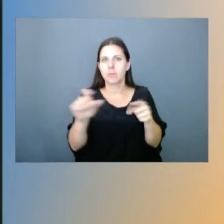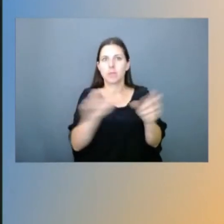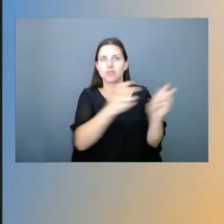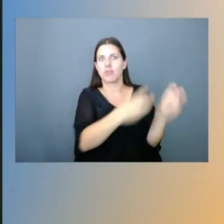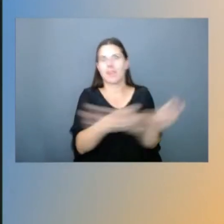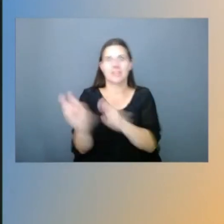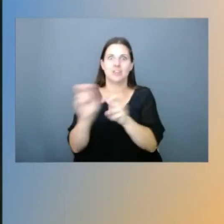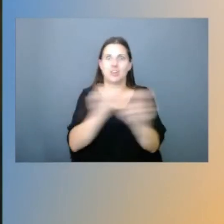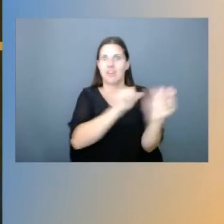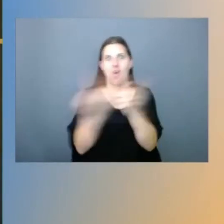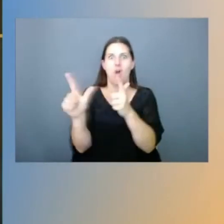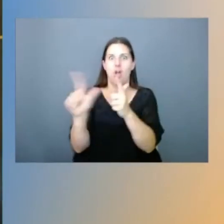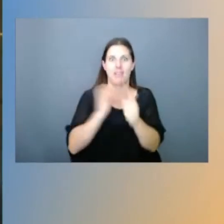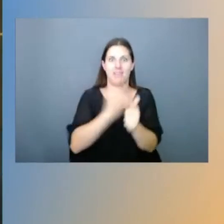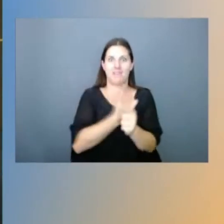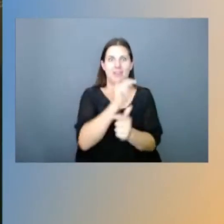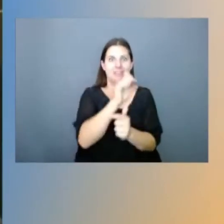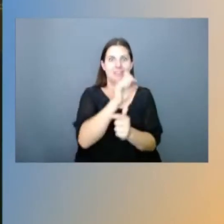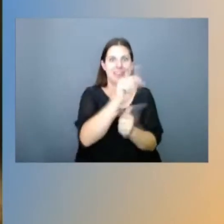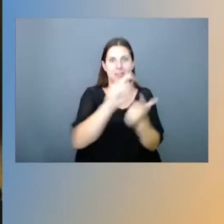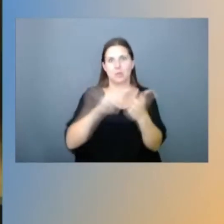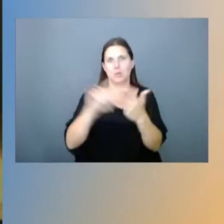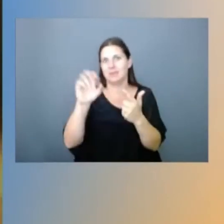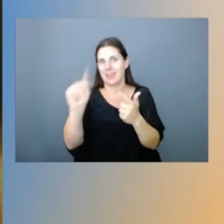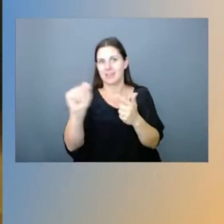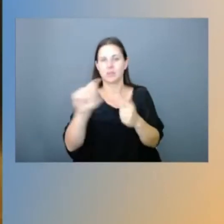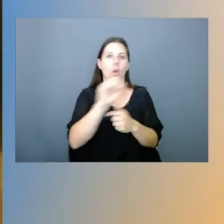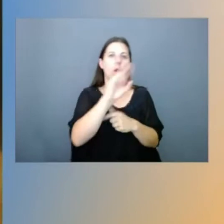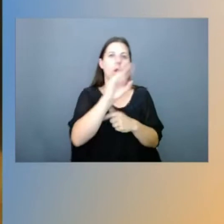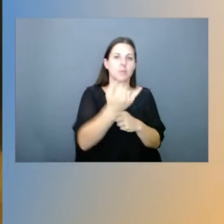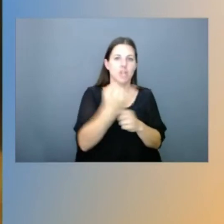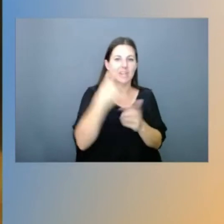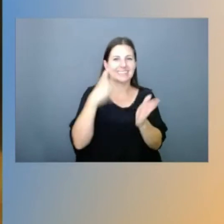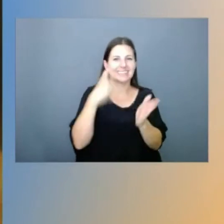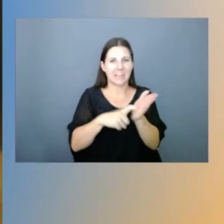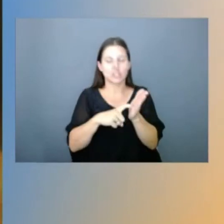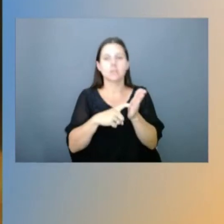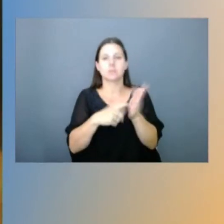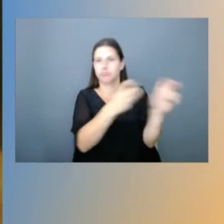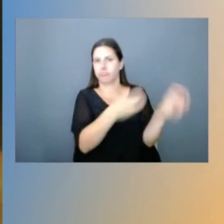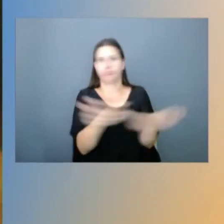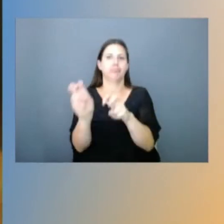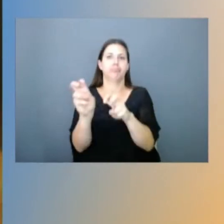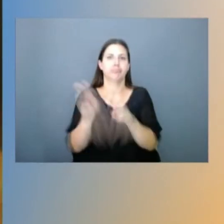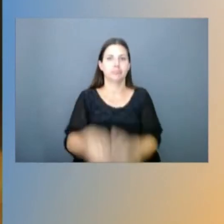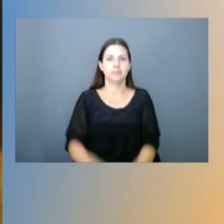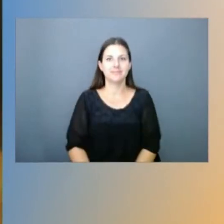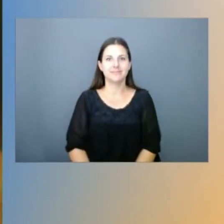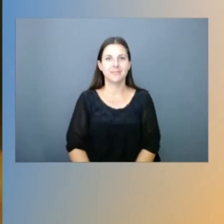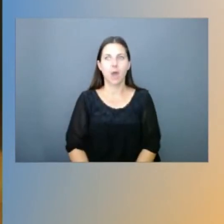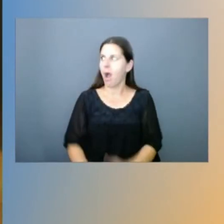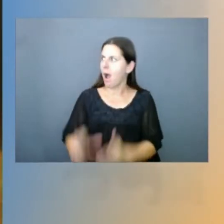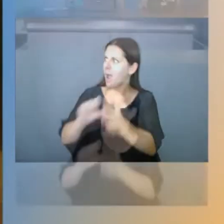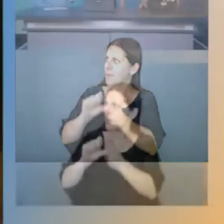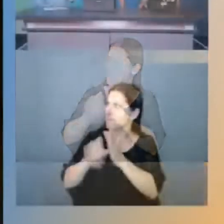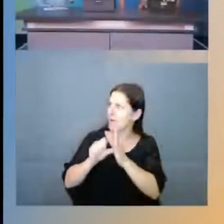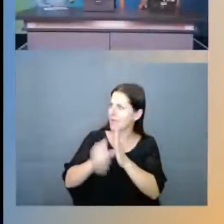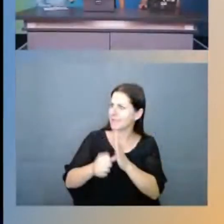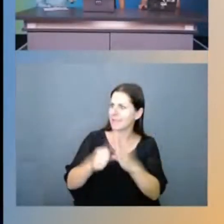and some of our object detection models onto AWS Inf1. Wow, that's pretty impressive. And it's even better to hear a customer example here.